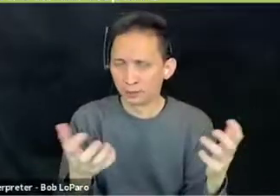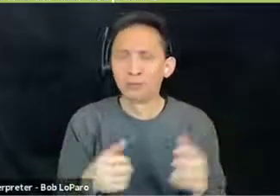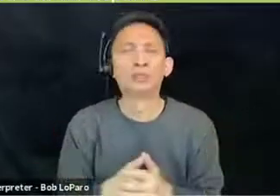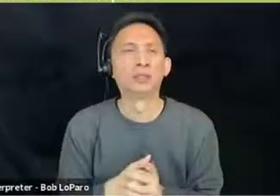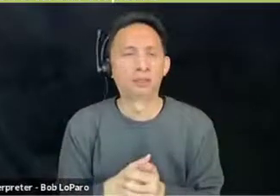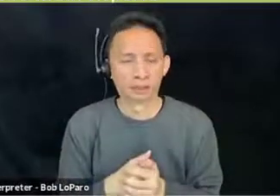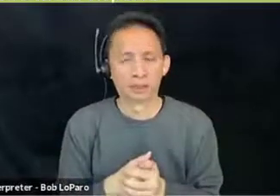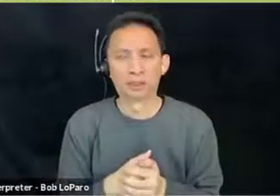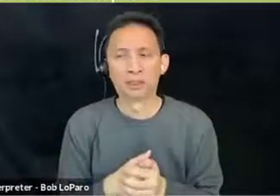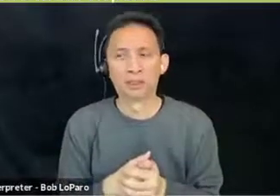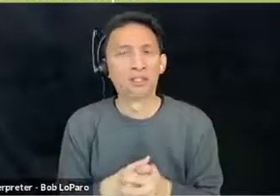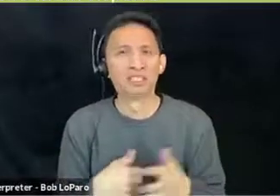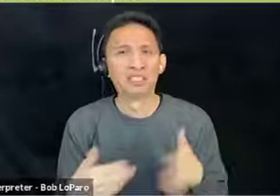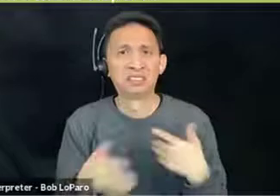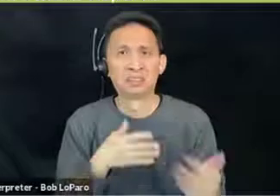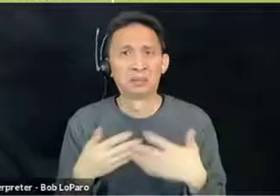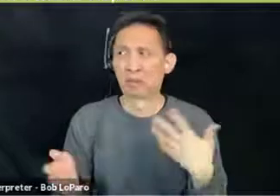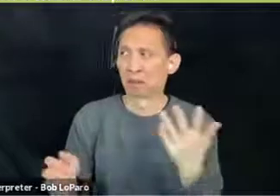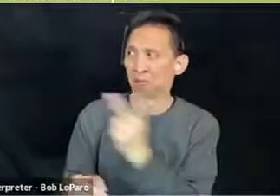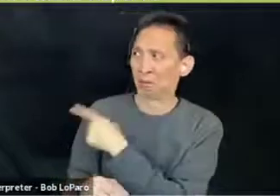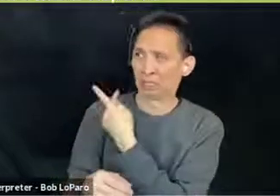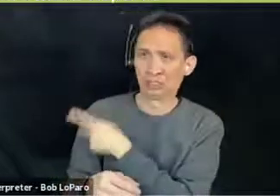You know, in the past, there has been such a...